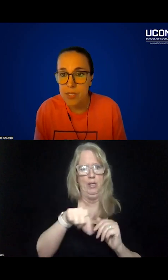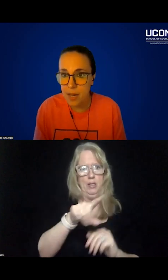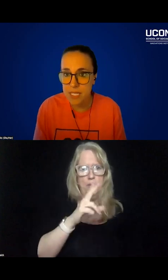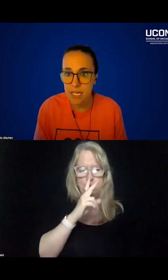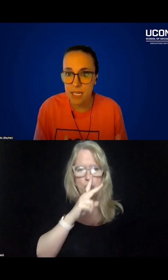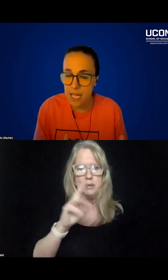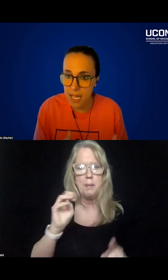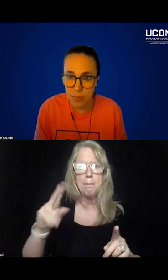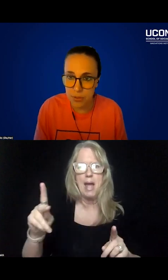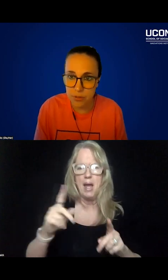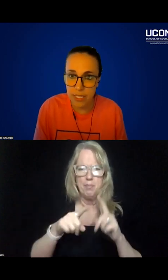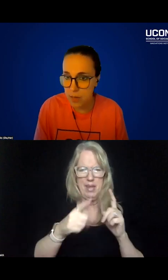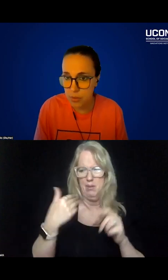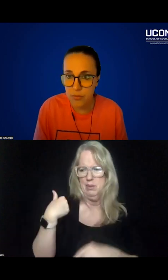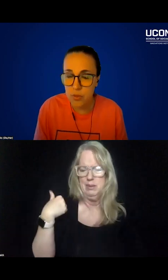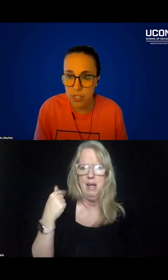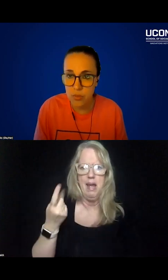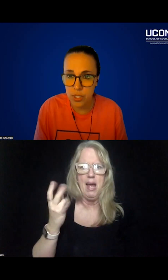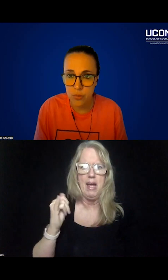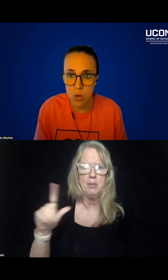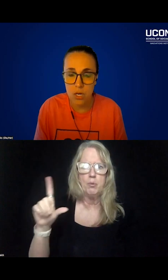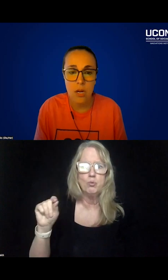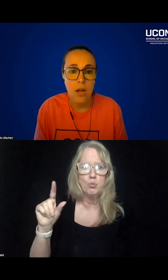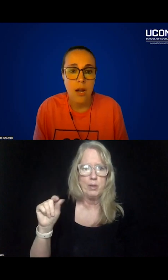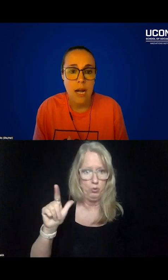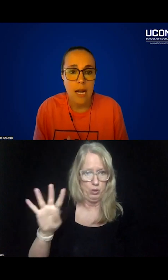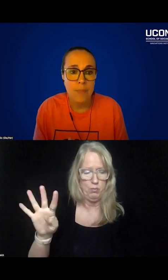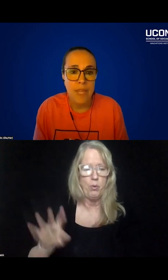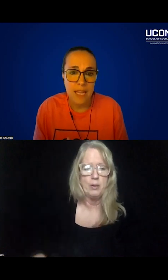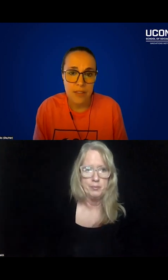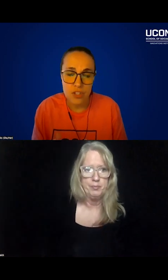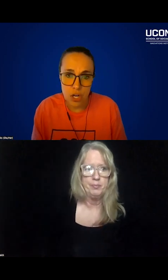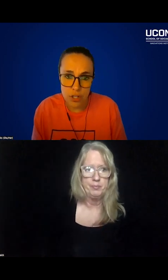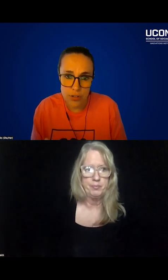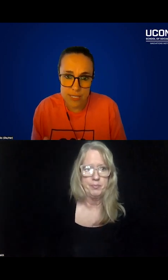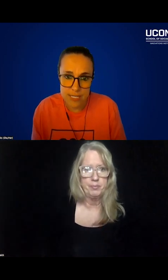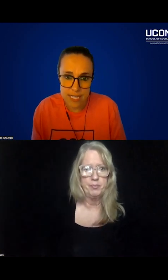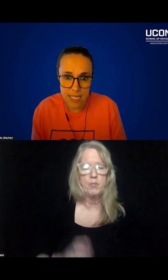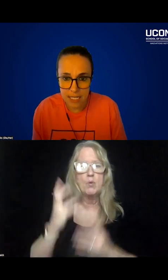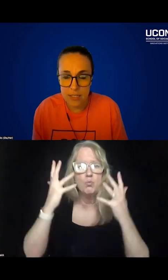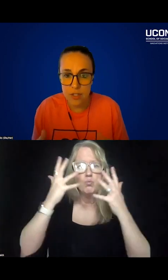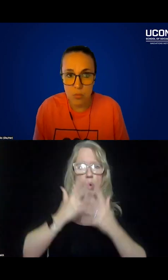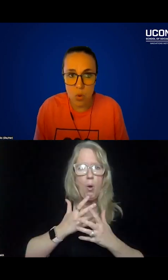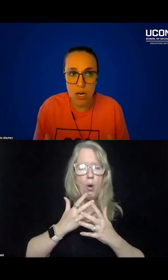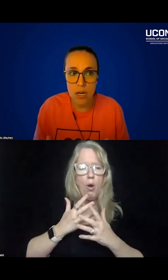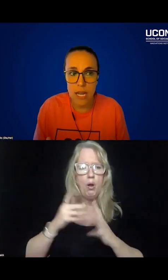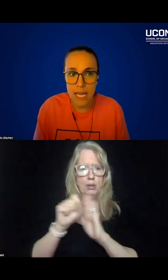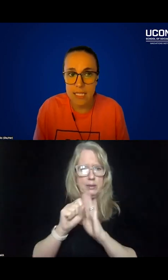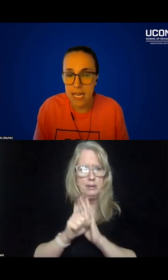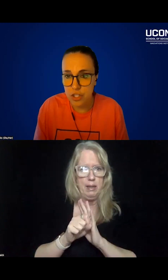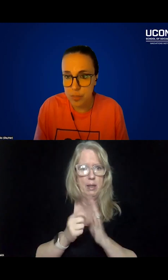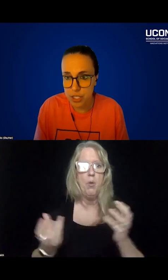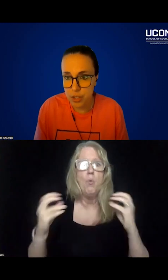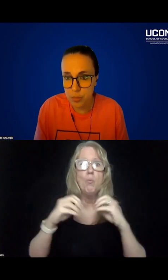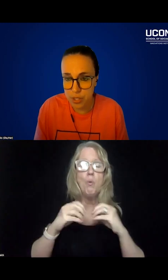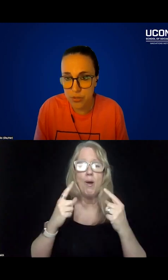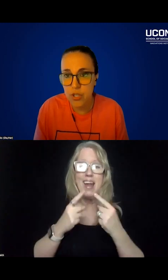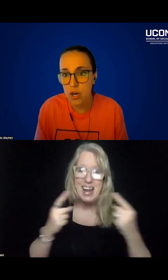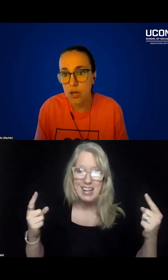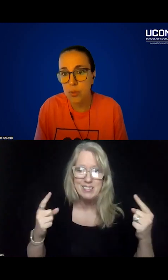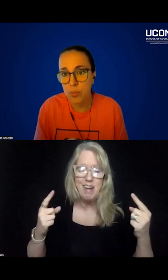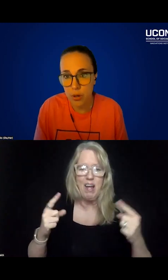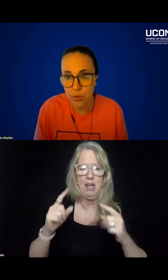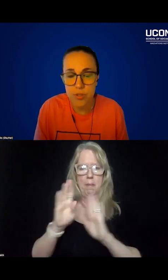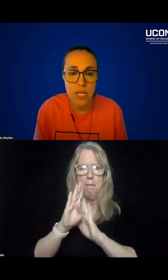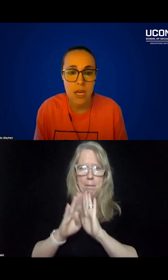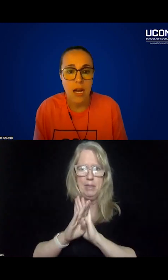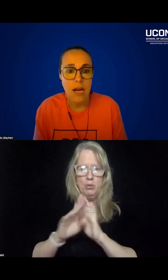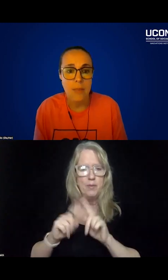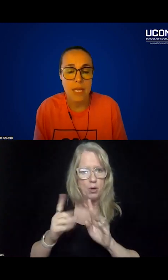WAS UPDATED IN APRIL 2024. THE DARKER THE STATE IS, THE MORE ANTI-LGBTQ BILLS ARE PROPOSED.